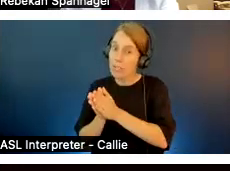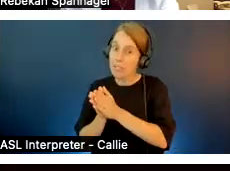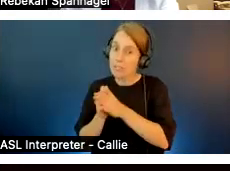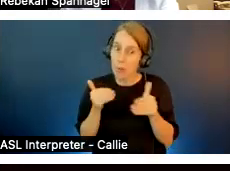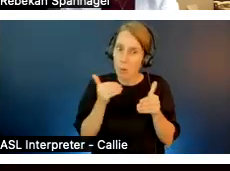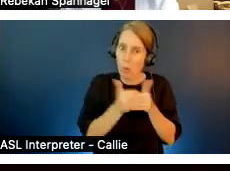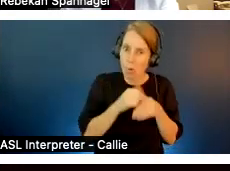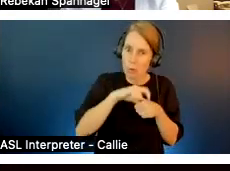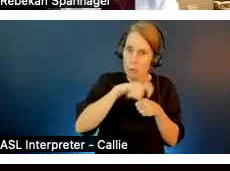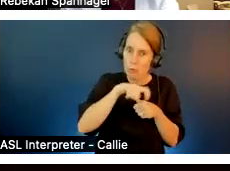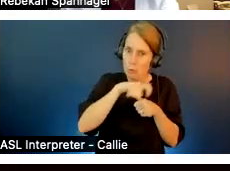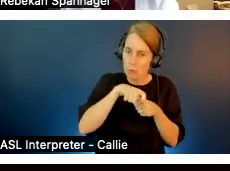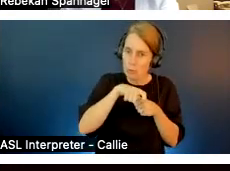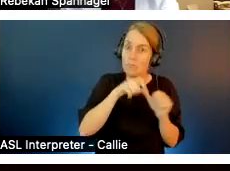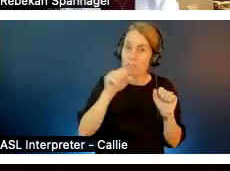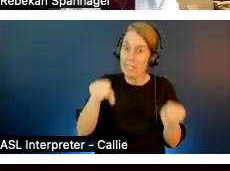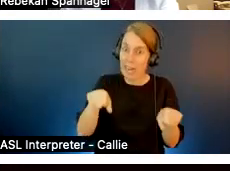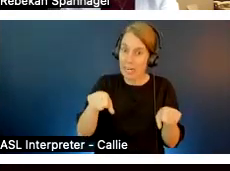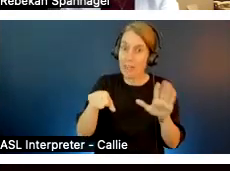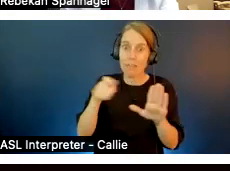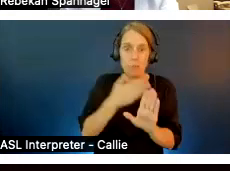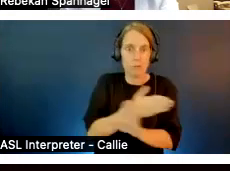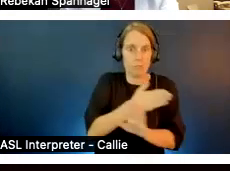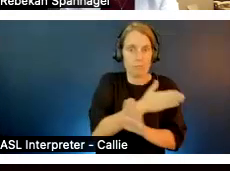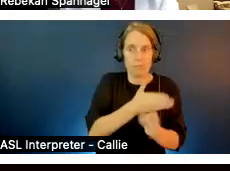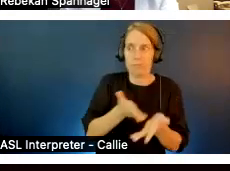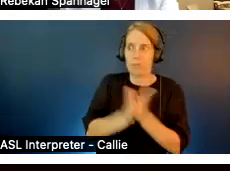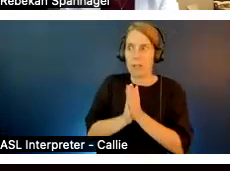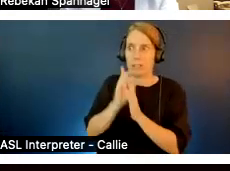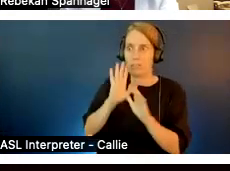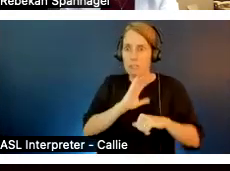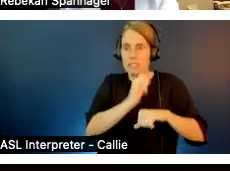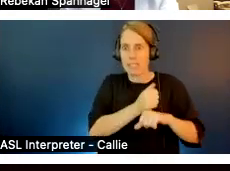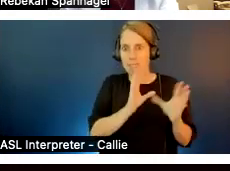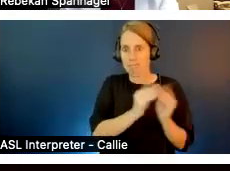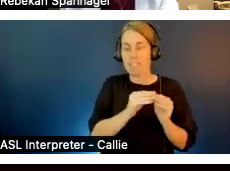the charleston area but you need to do that as early as possible that's a special request and